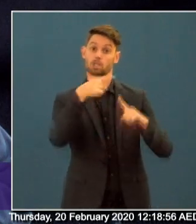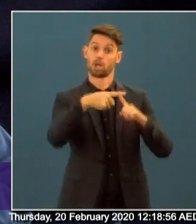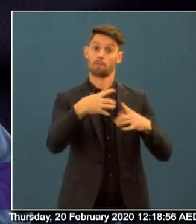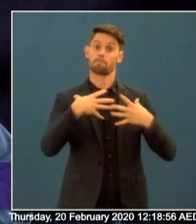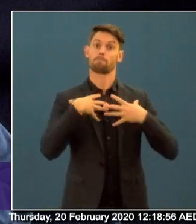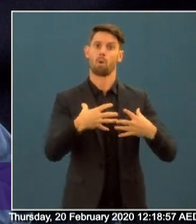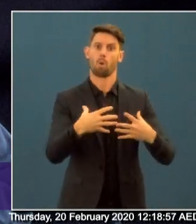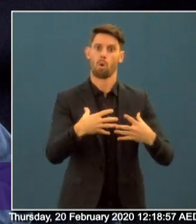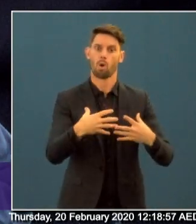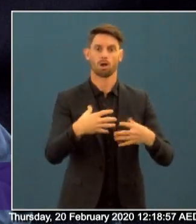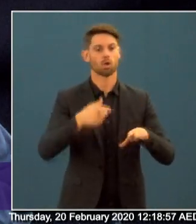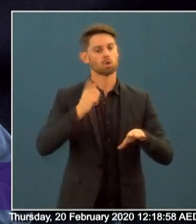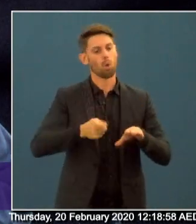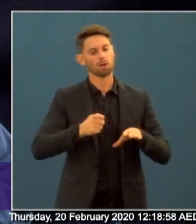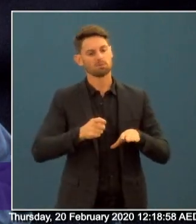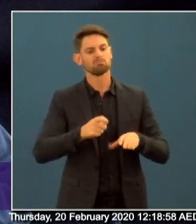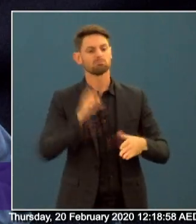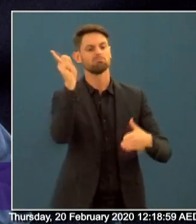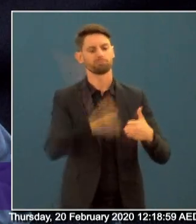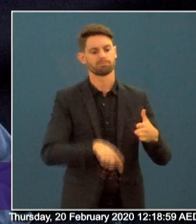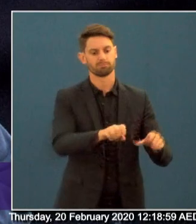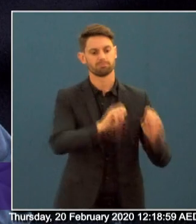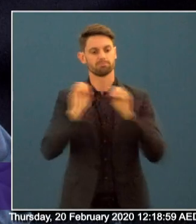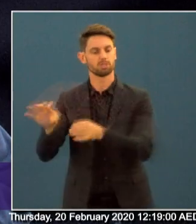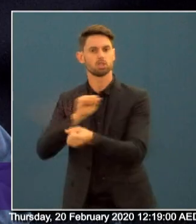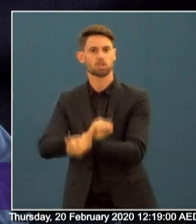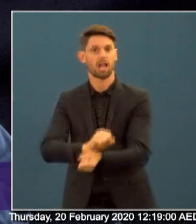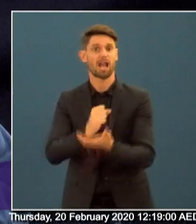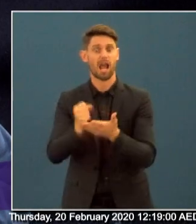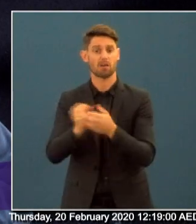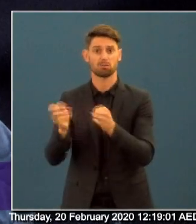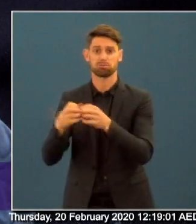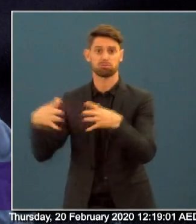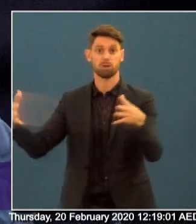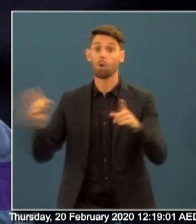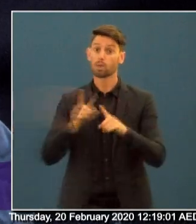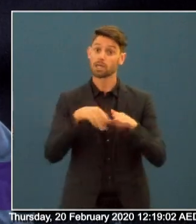and that of those with intellectual disability in New South Wales prisons, over 50 per cent of them are